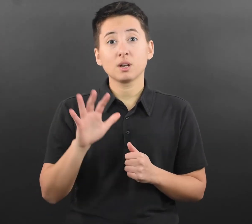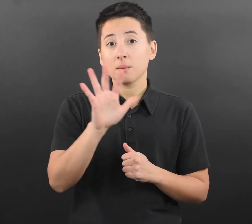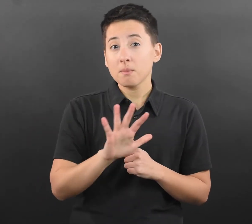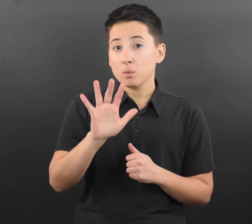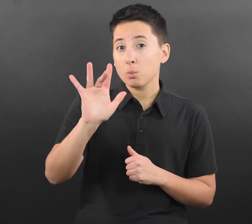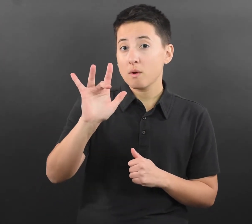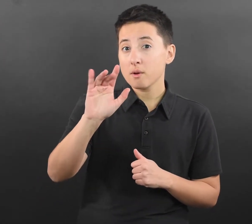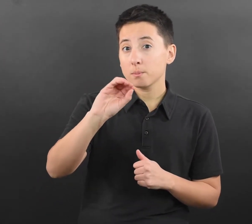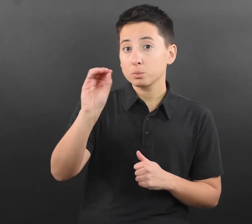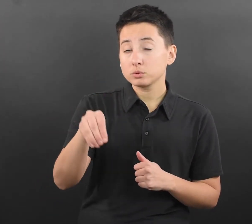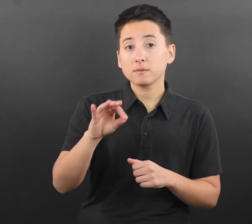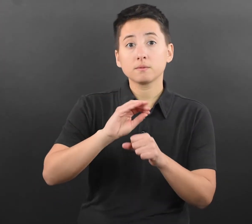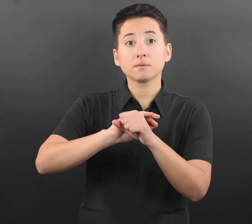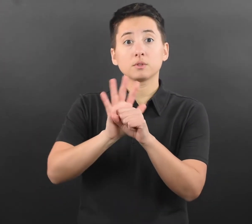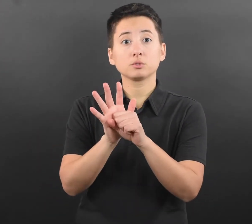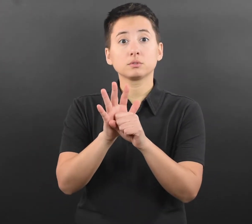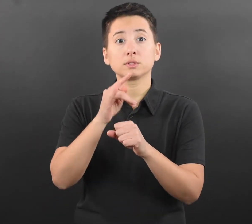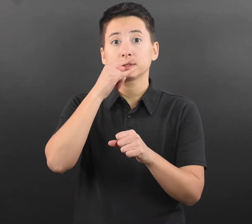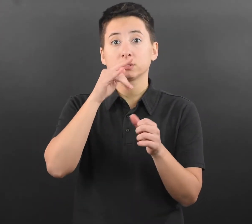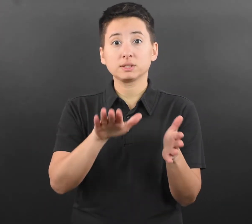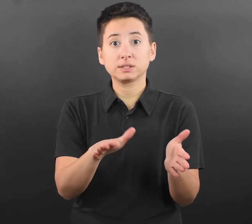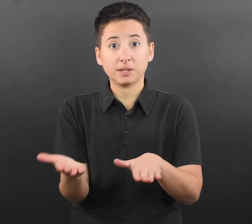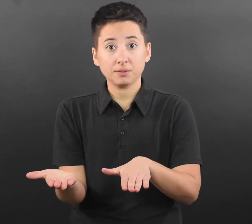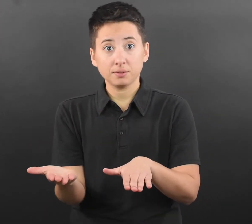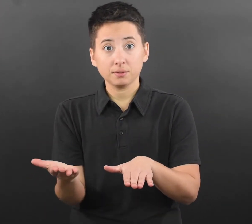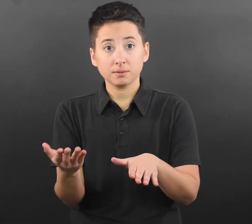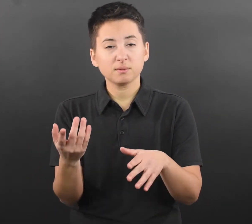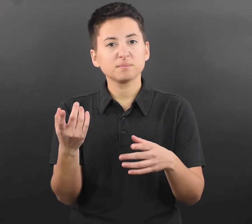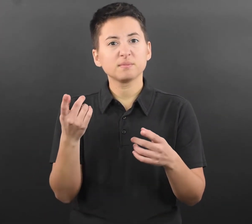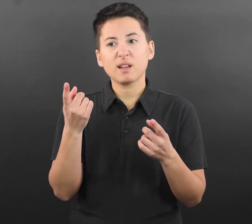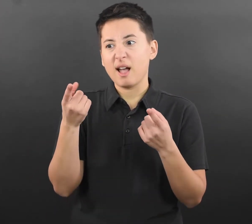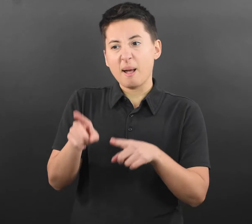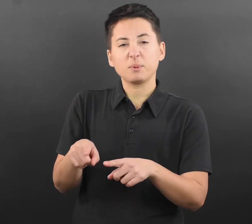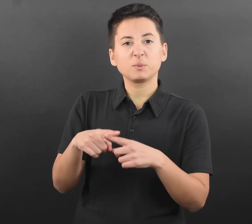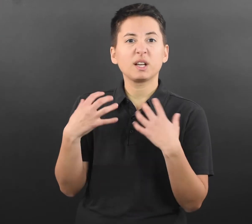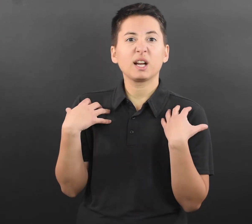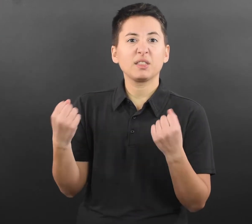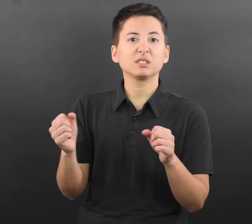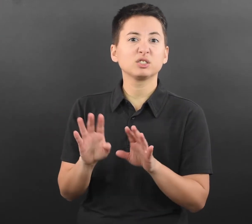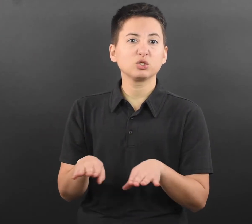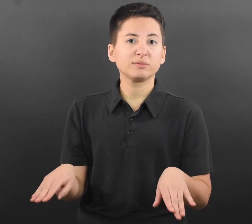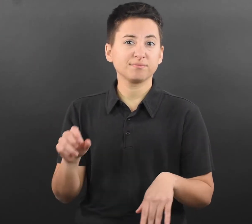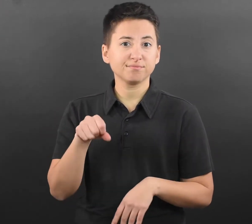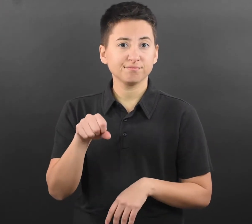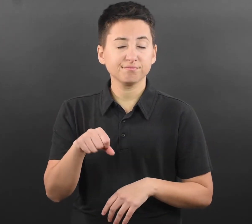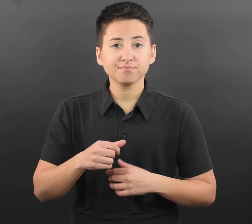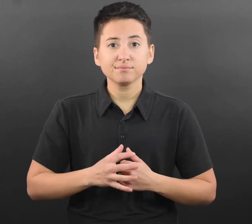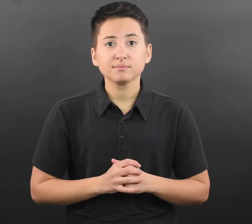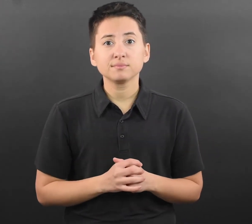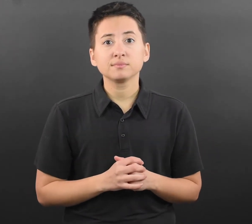have occurred in healthy children. Common underlying conditions that many kids have,